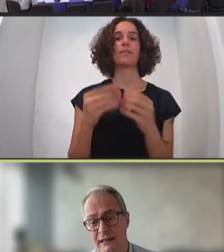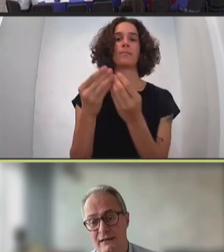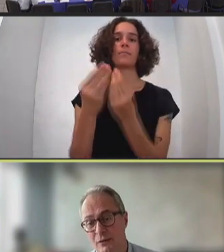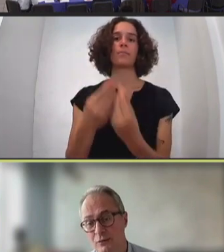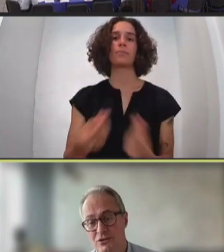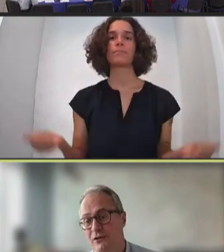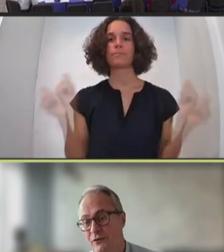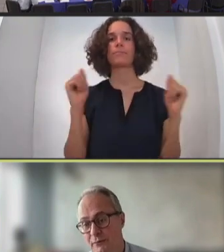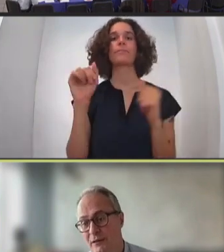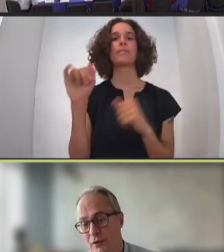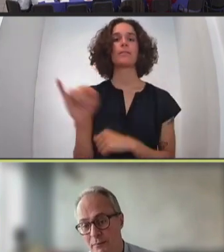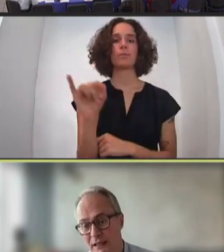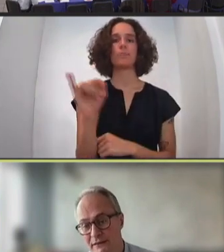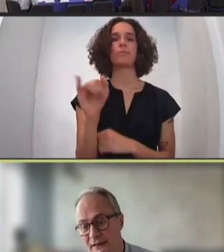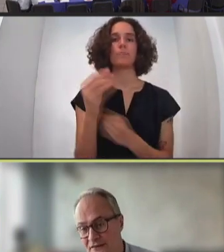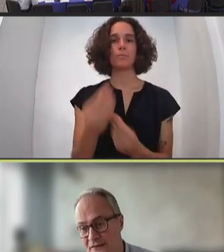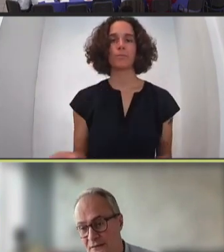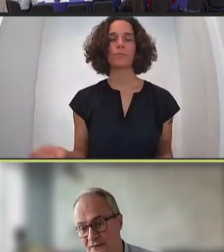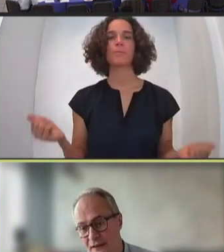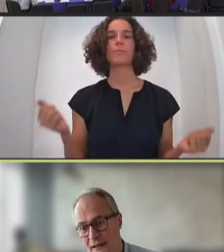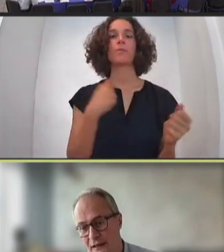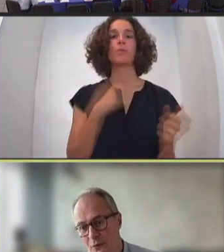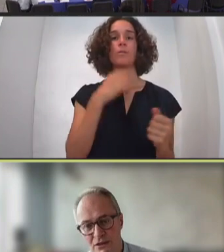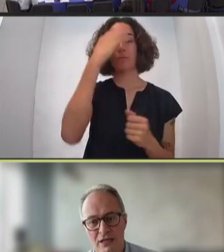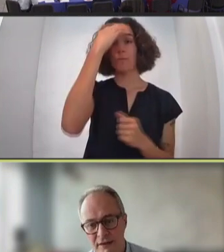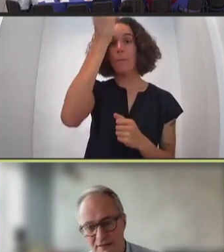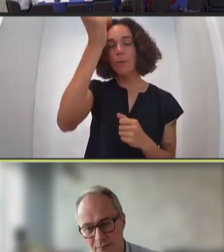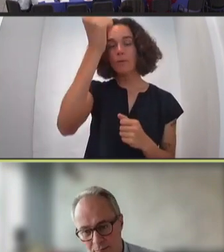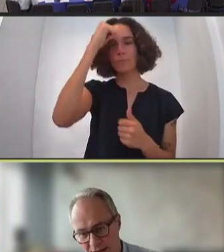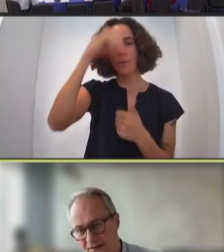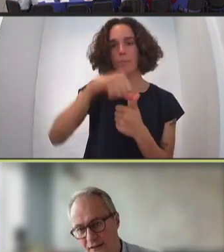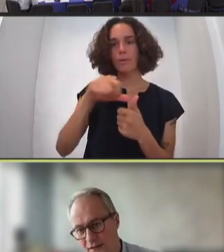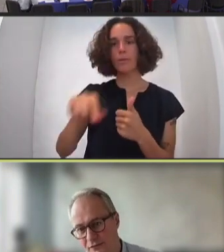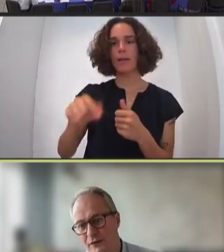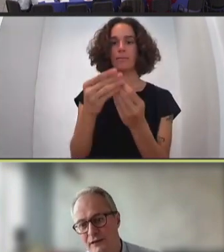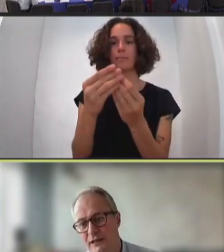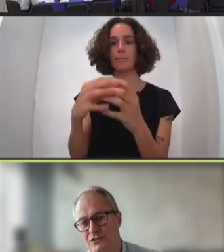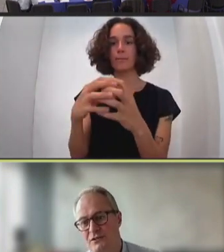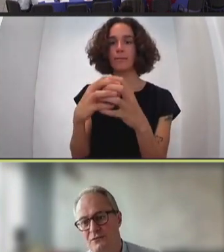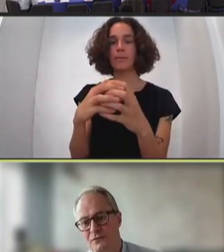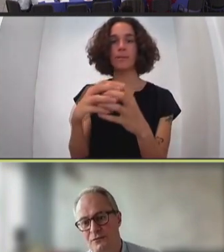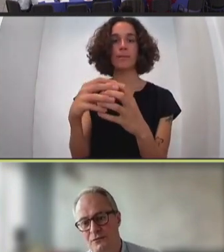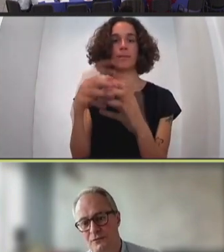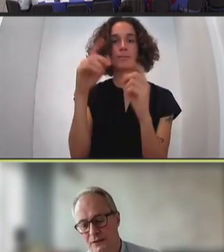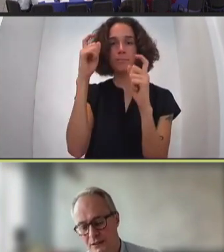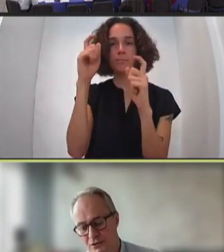then we will generate memory B and T cells, which is basically the foundation for